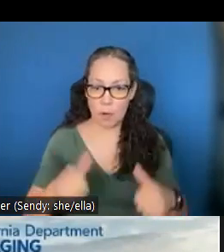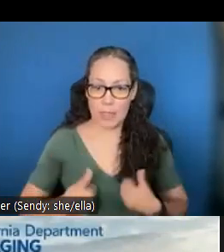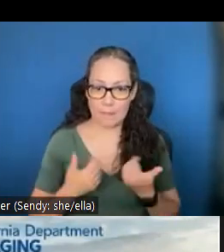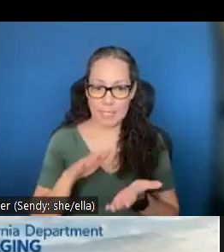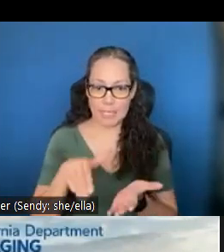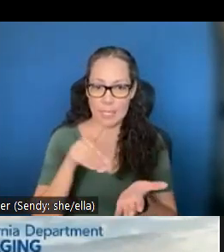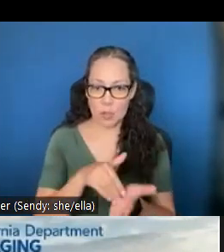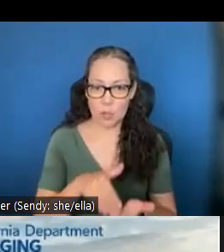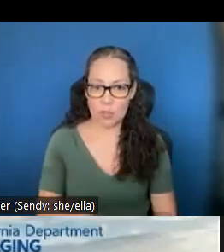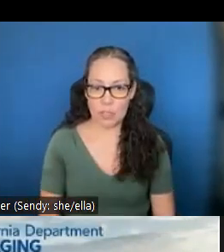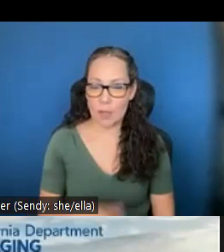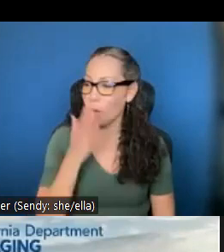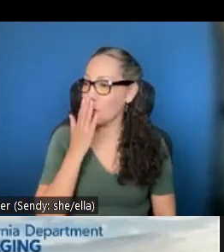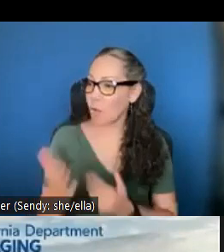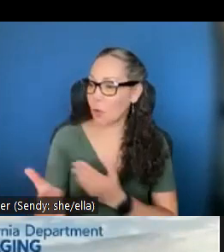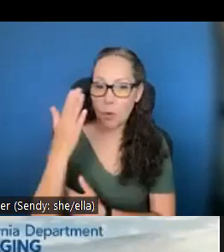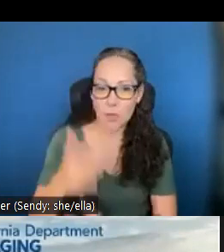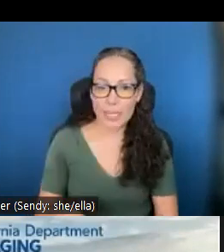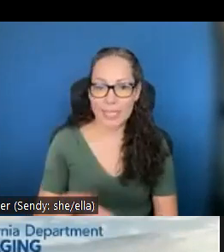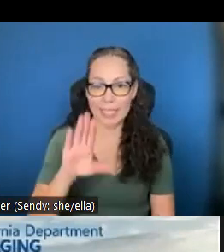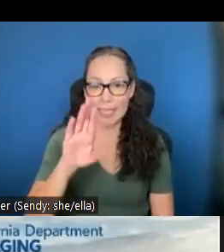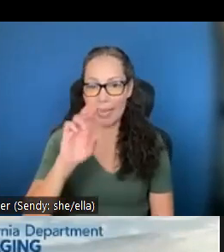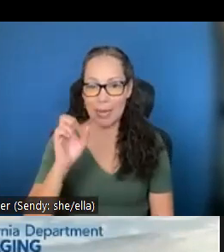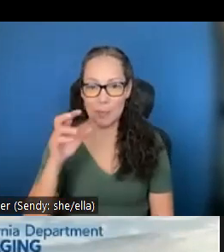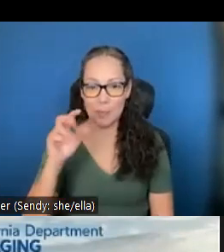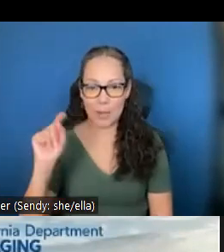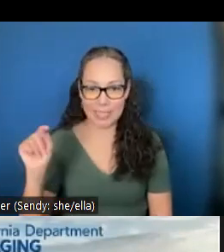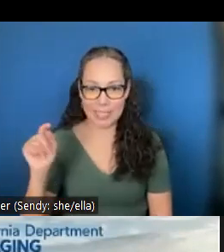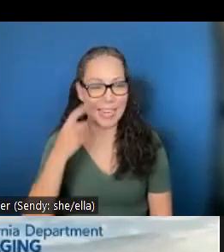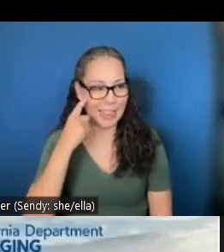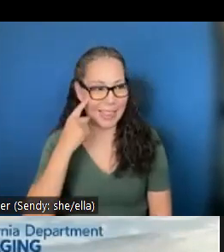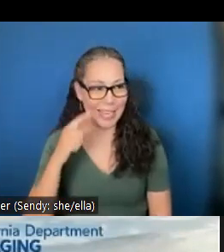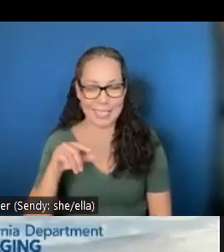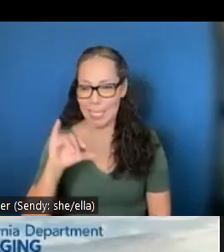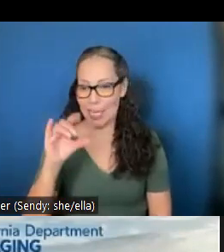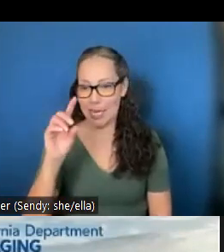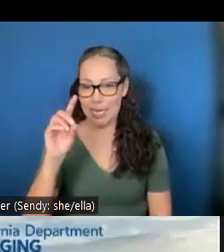morning again everyone Brett Eisenberg and I believe Dan just joined us as well correct